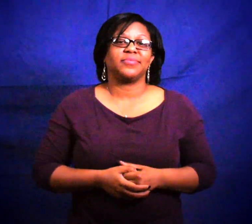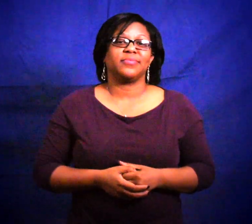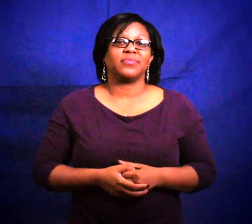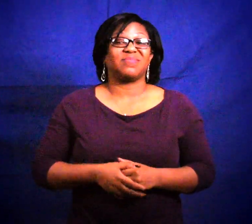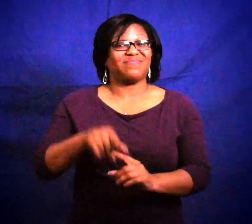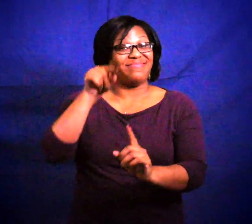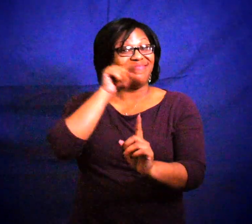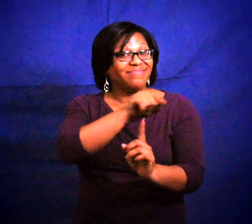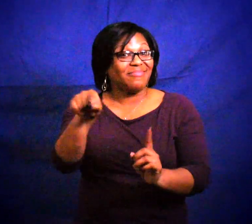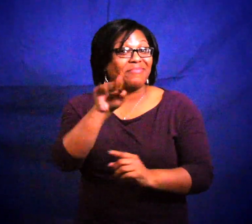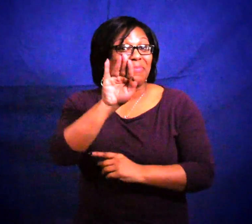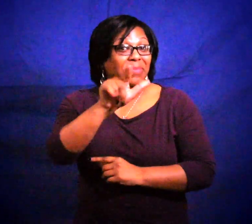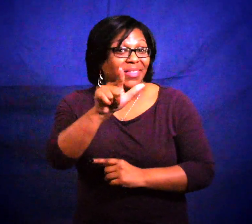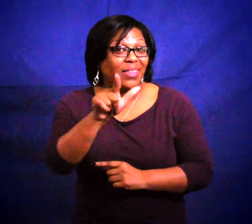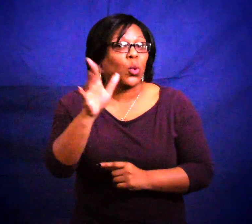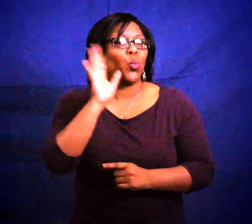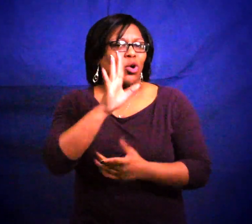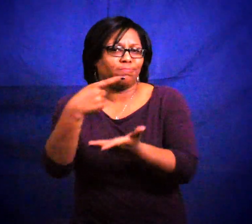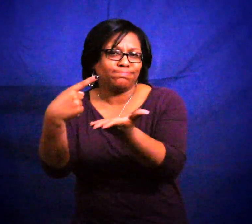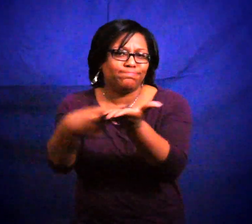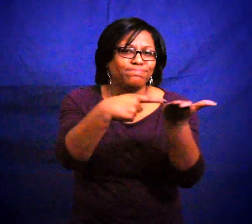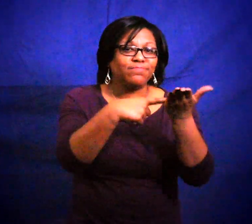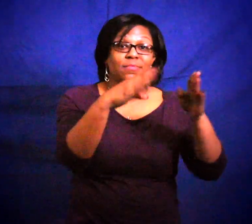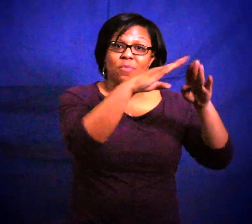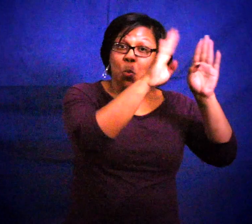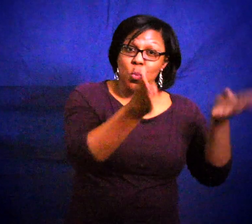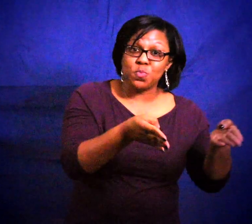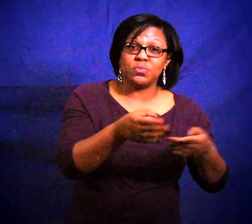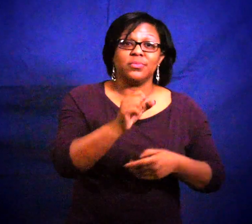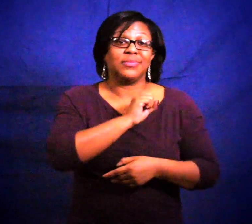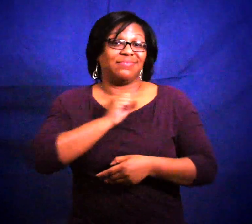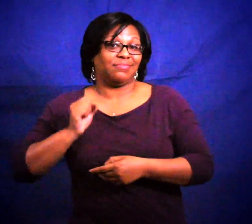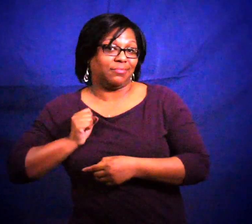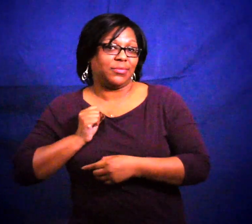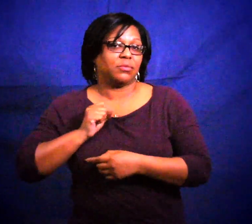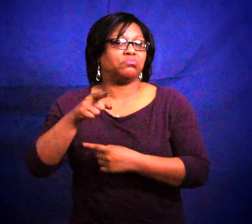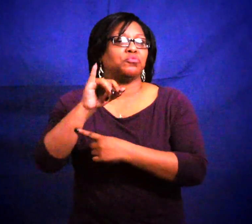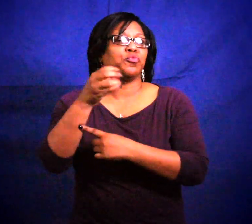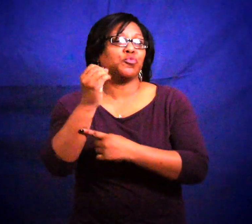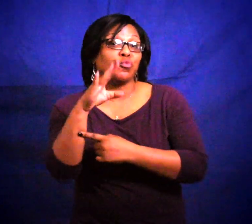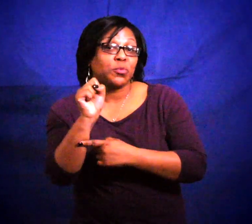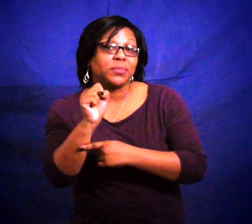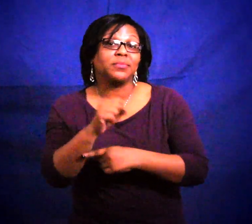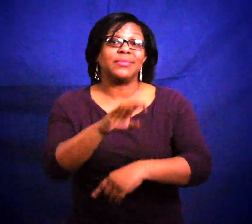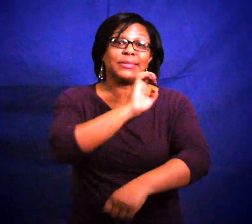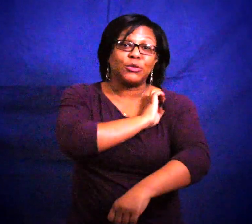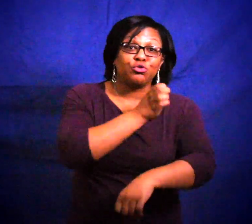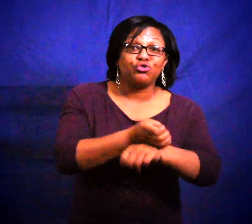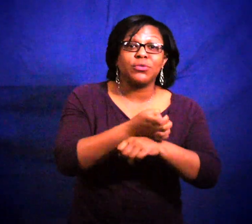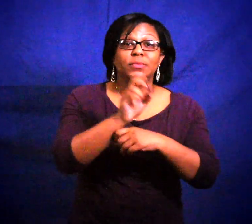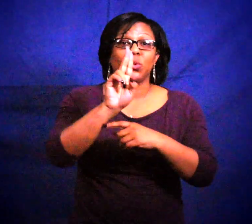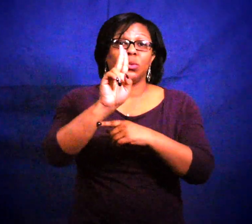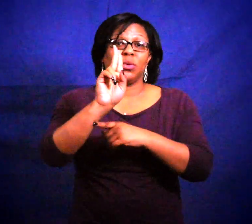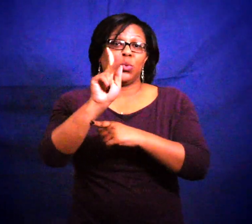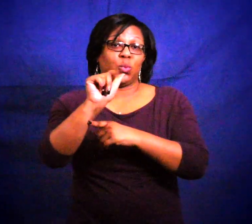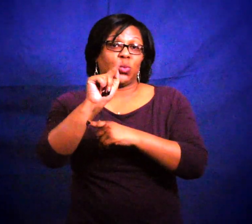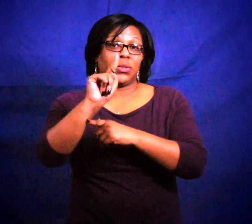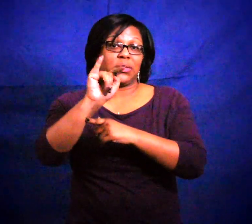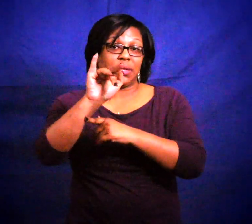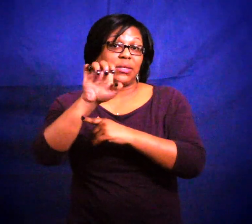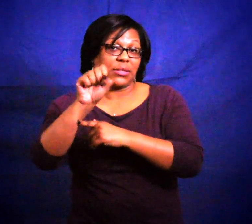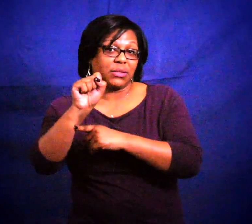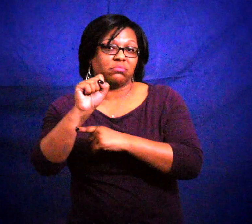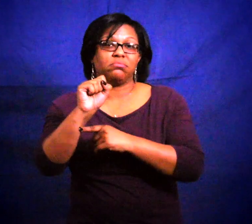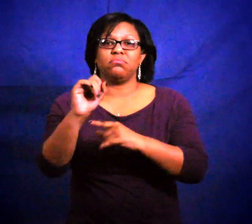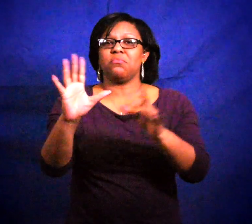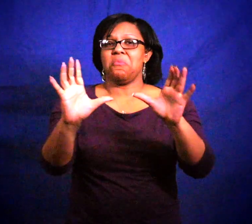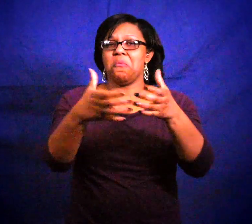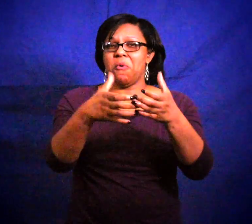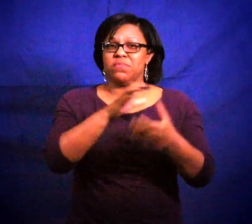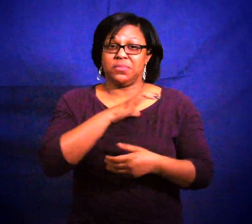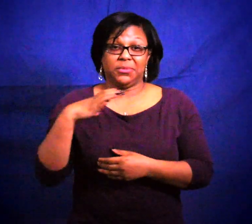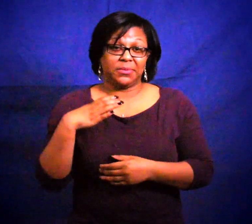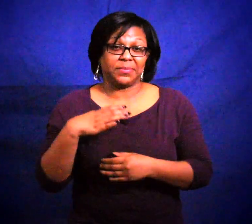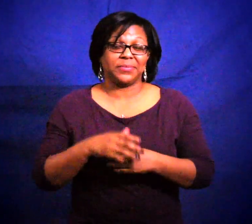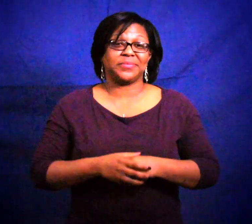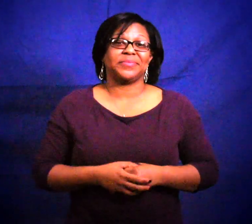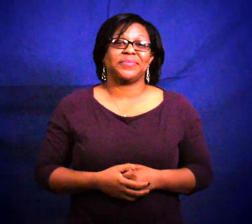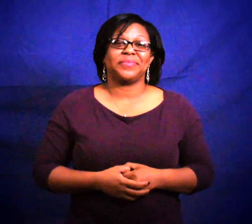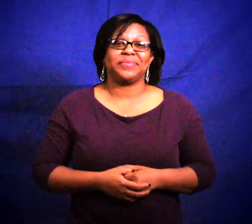This bill will be discussed in the House and Senate Jobs, Energy and Utilities Conference Committee.